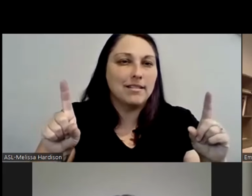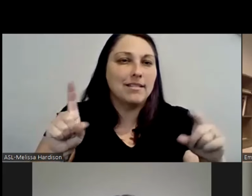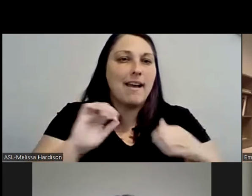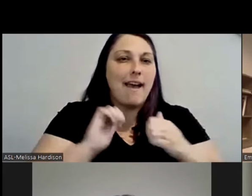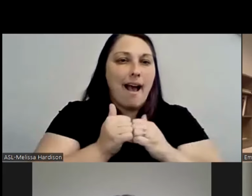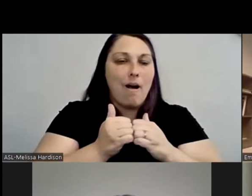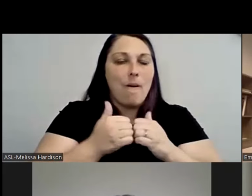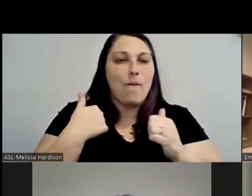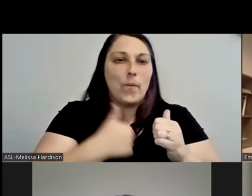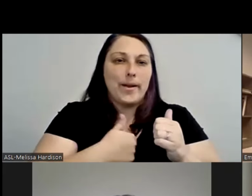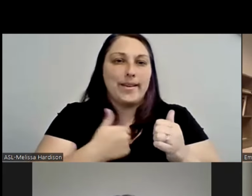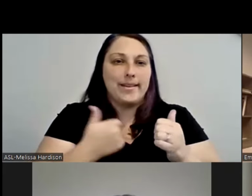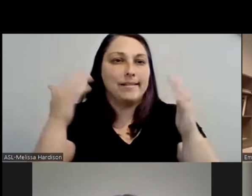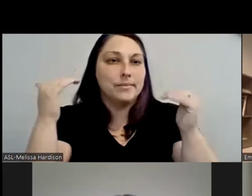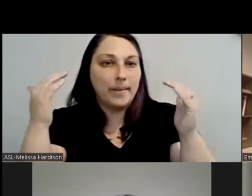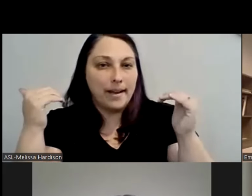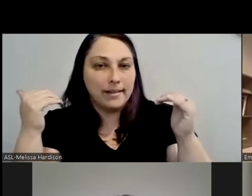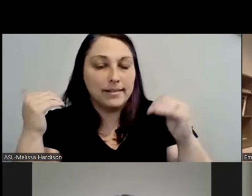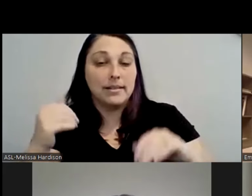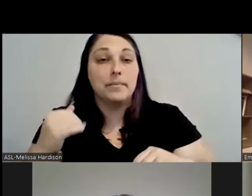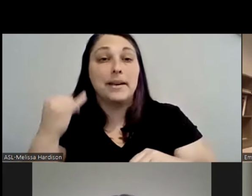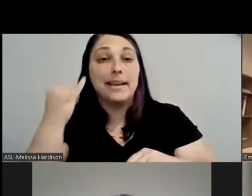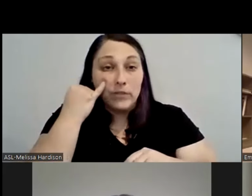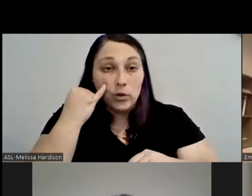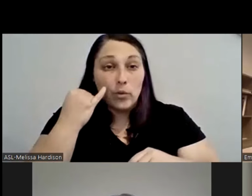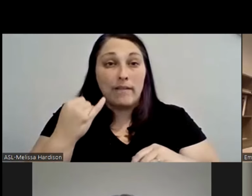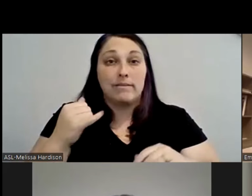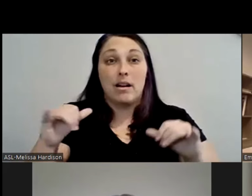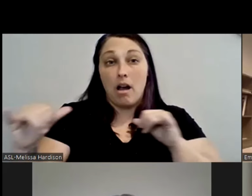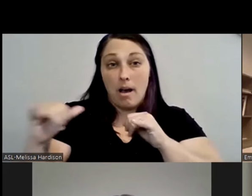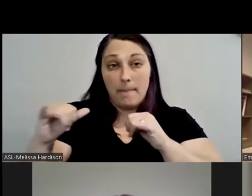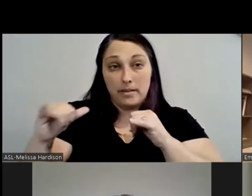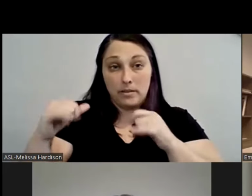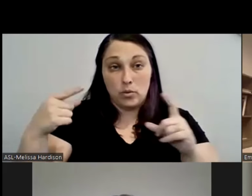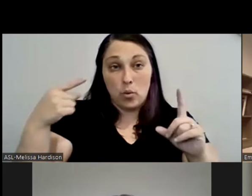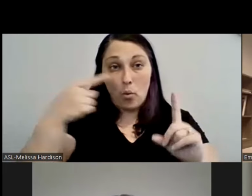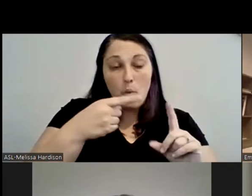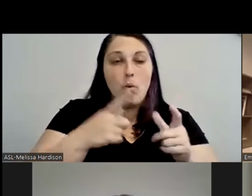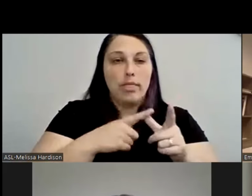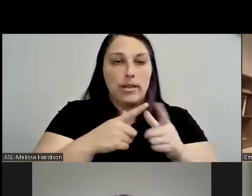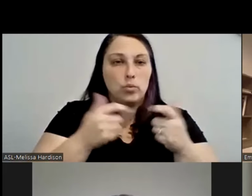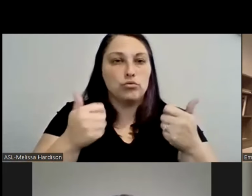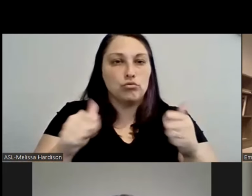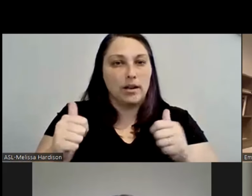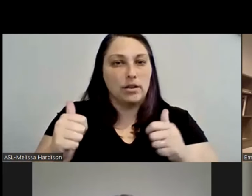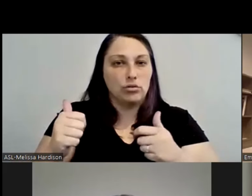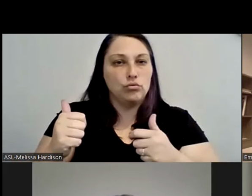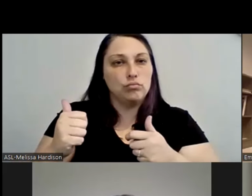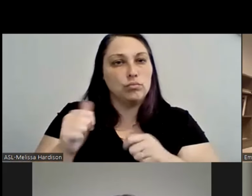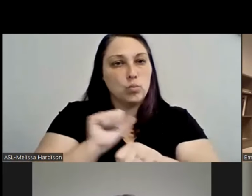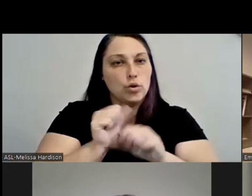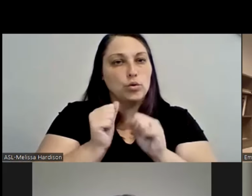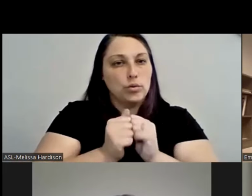Planning at the University of Southern California's school Davis school school of Gerontology.